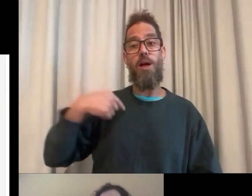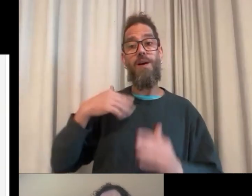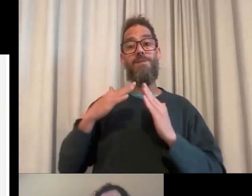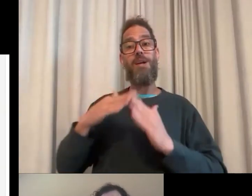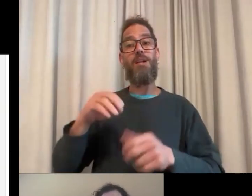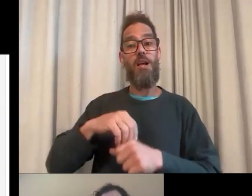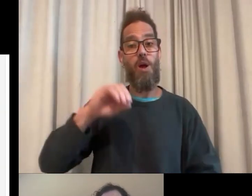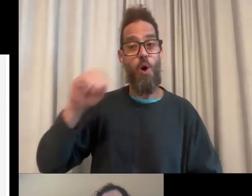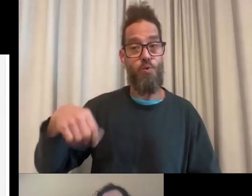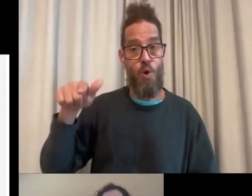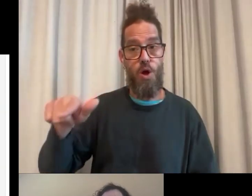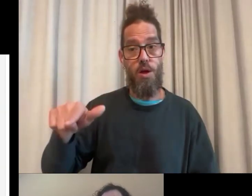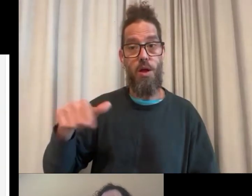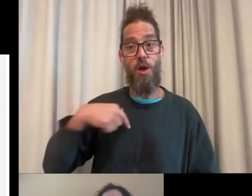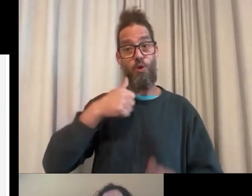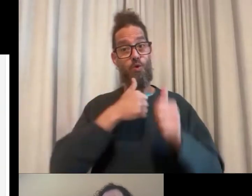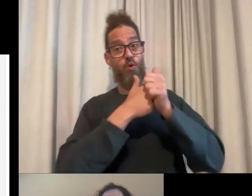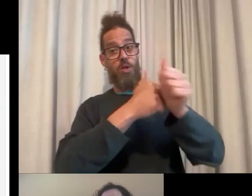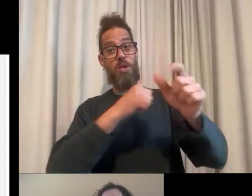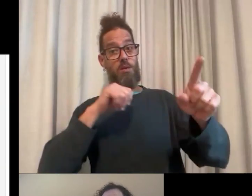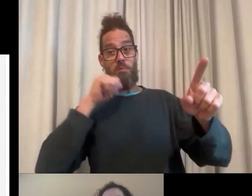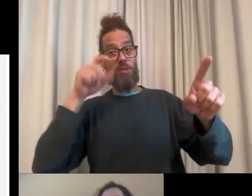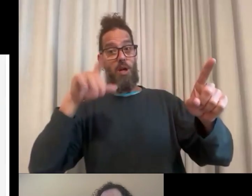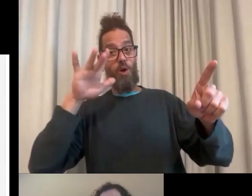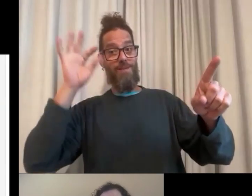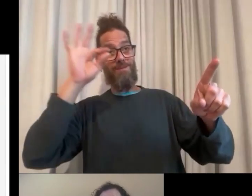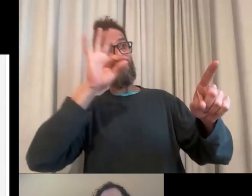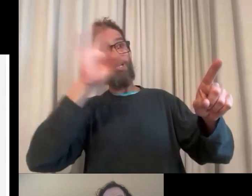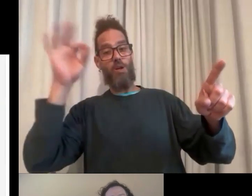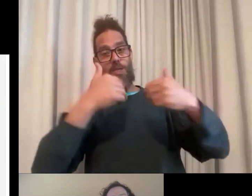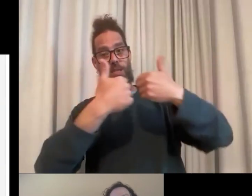or the government of Ontario, you are exempt because you're not a federal government.